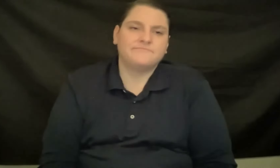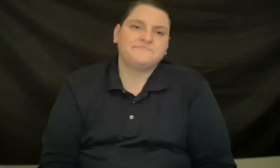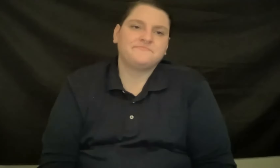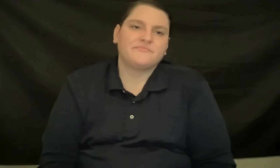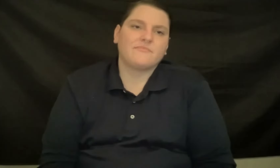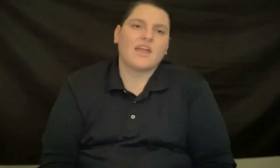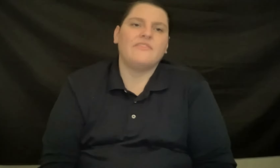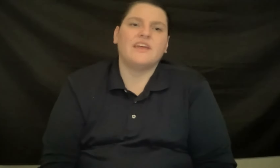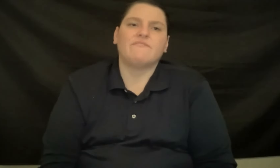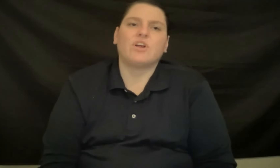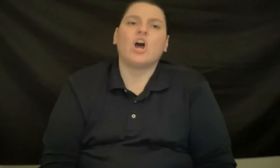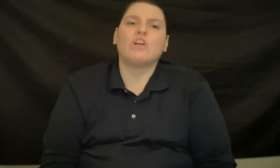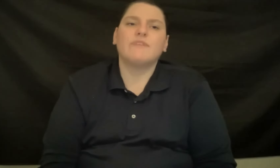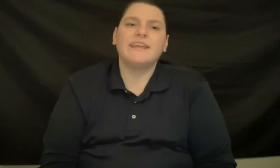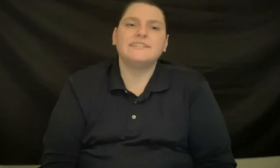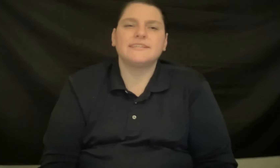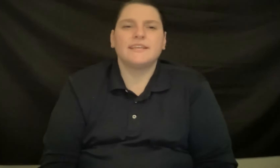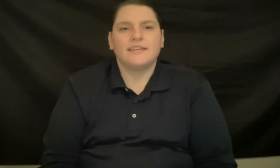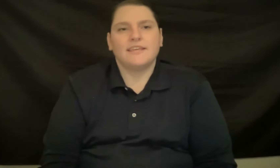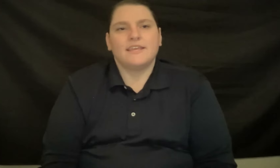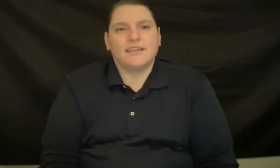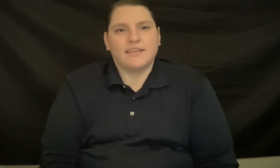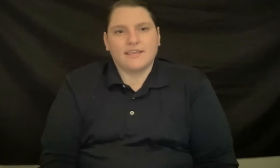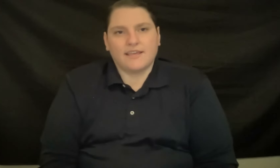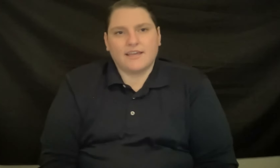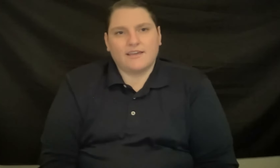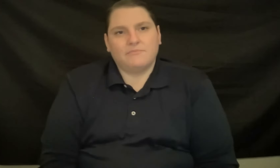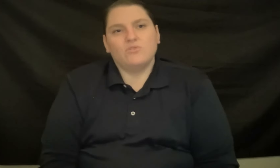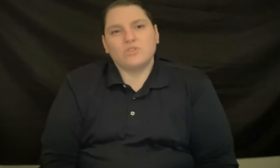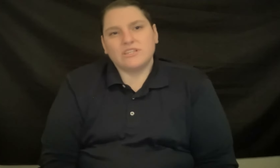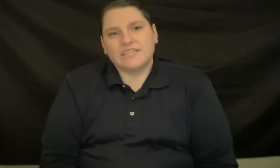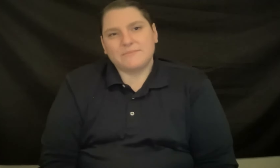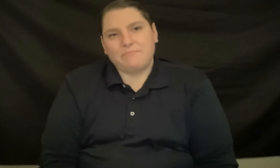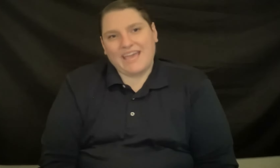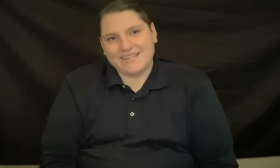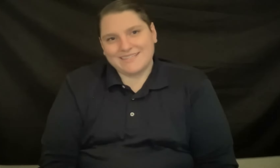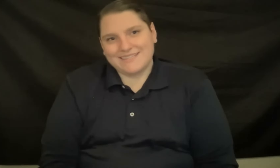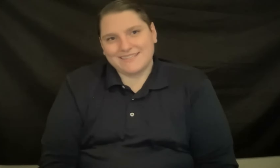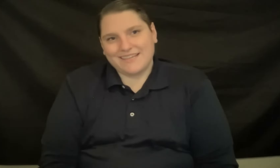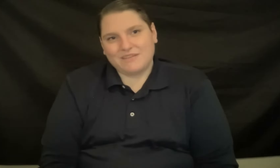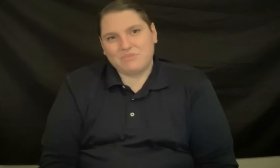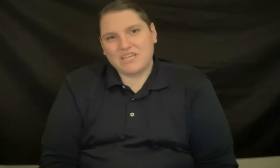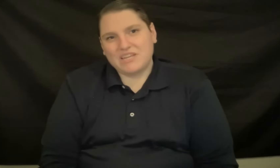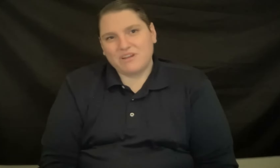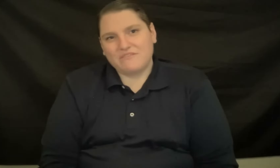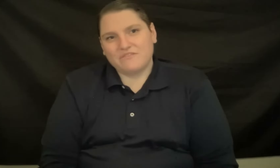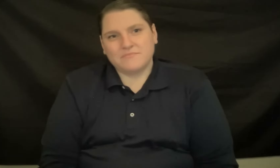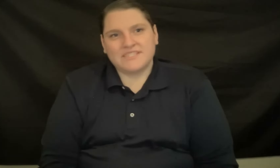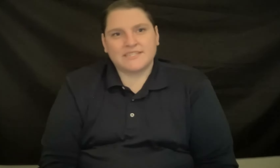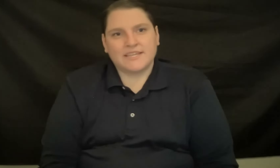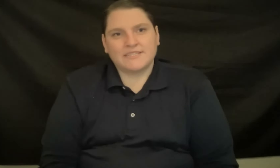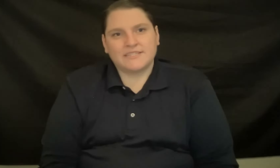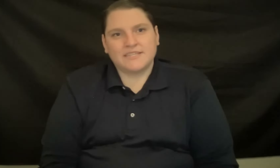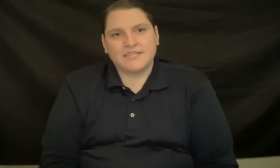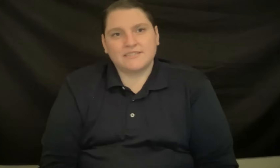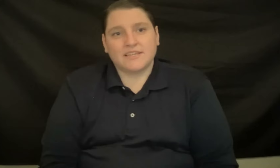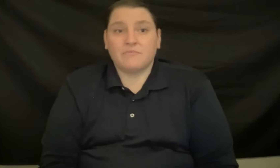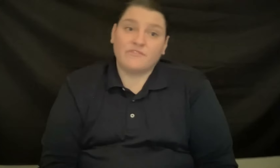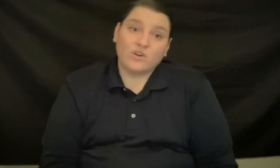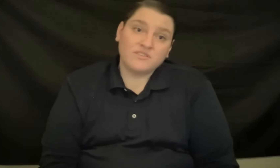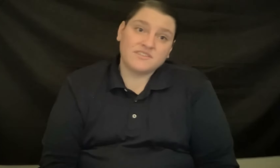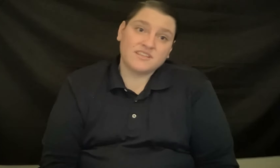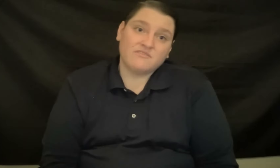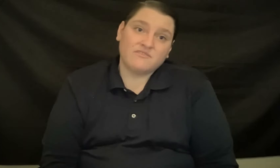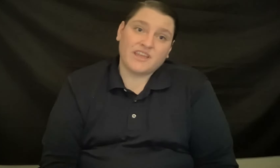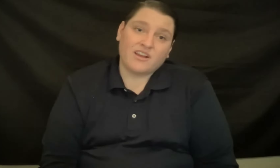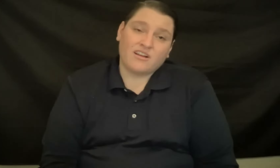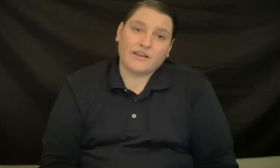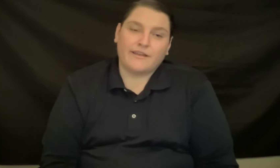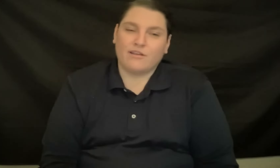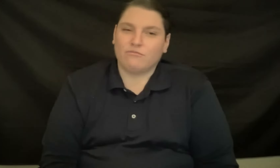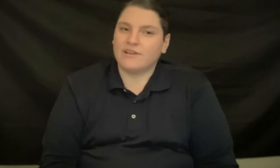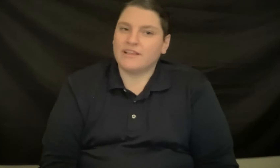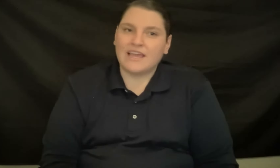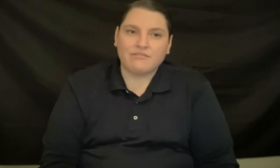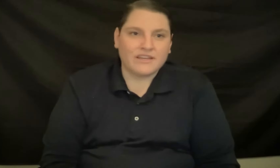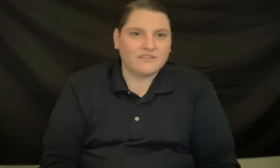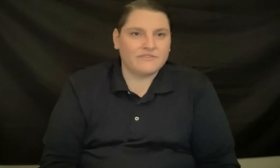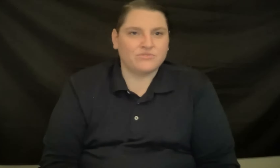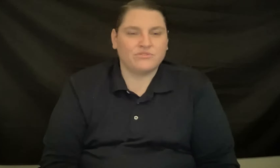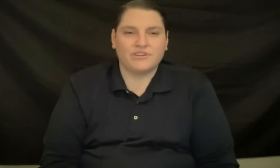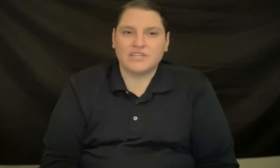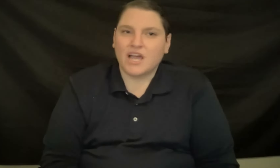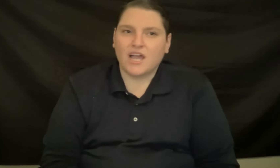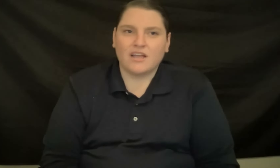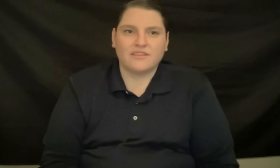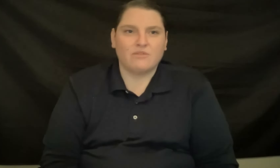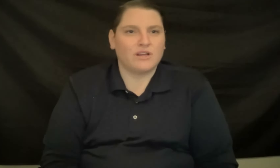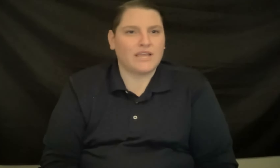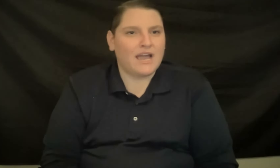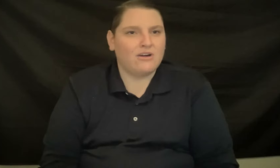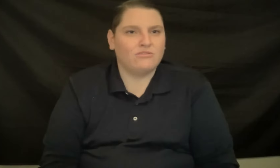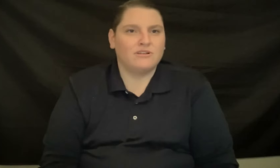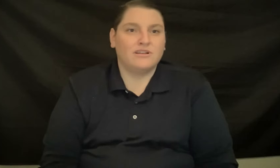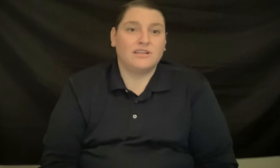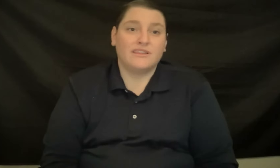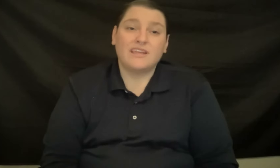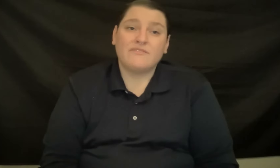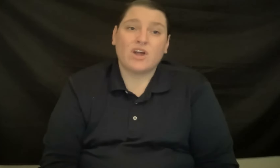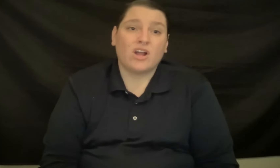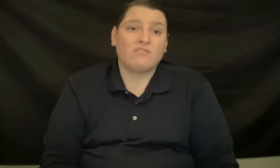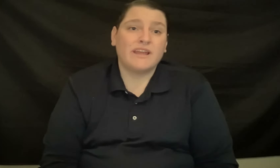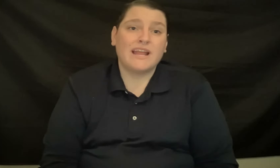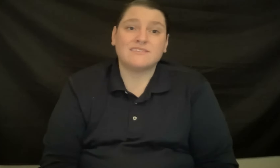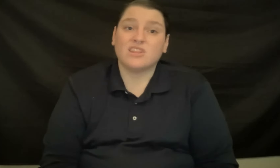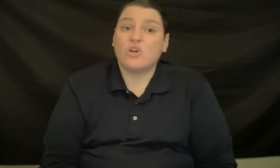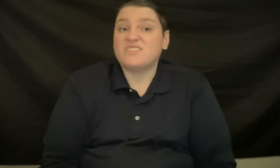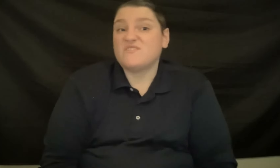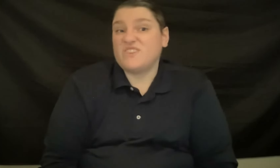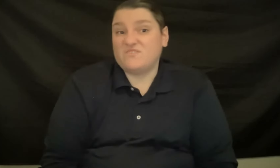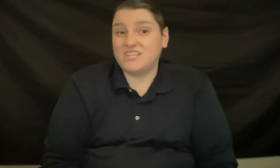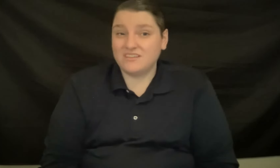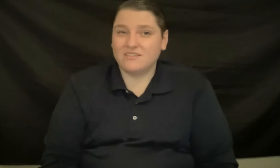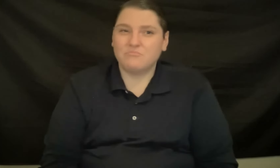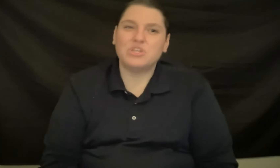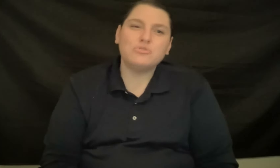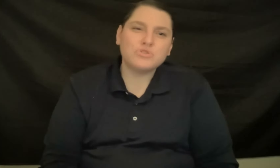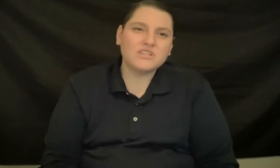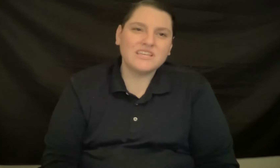As you go up to the 160s or even over 200, the risk and concern for stroke astronomically increases. If someone with BP of 165 or 170 all the sudden feels nauseous, has a headache, I would strongly recommend they go to the emergency department or see their physician.